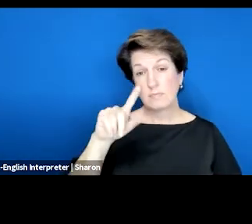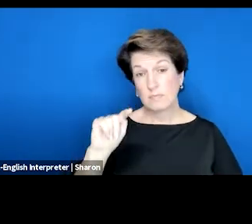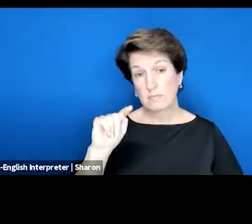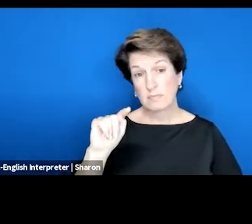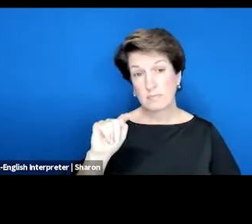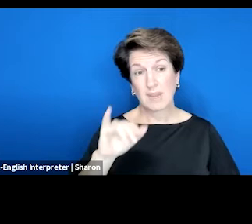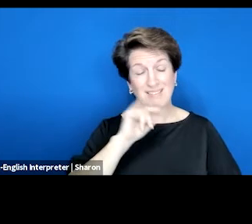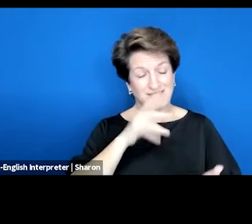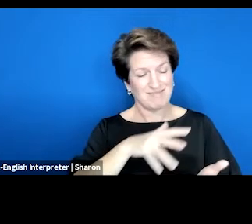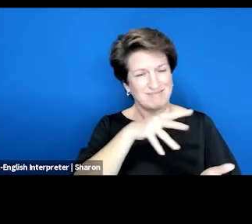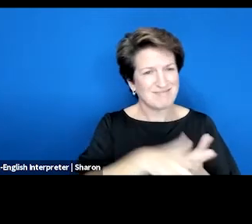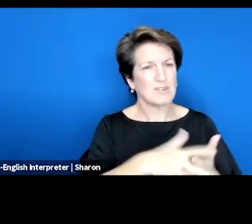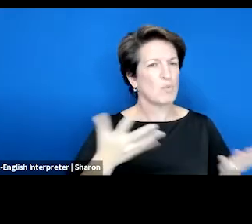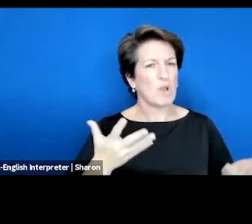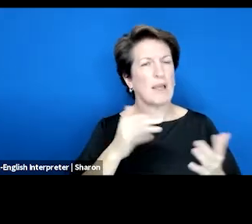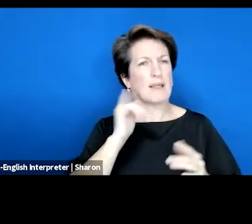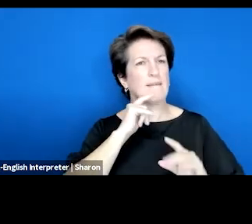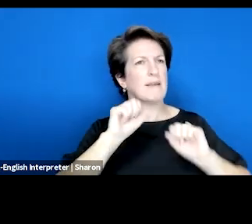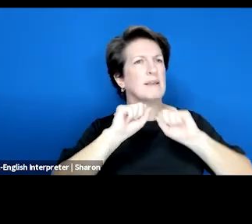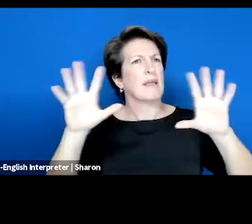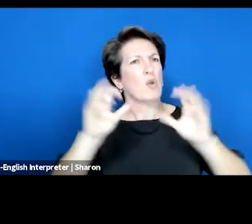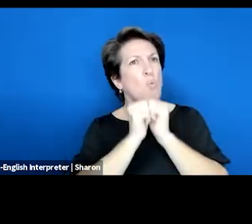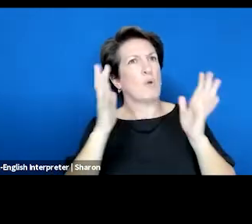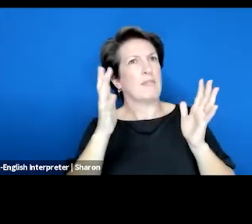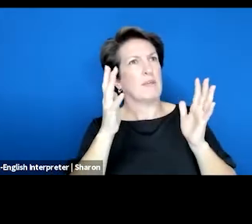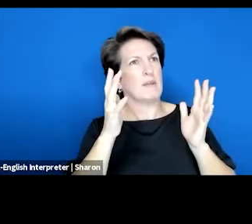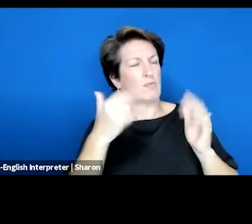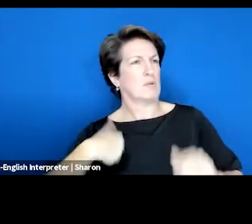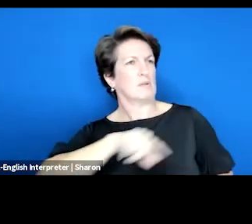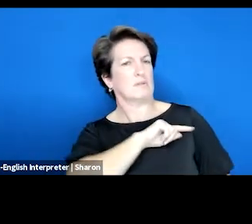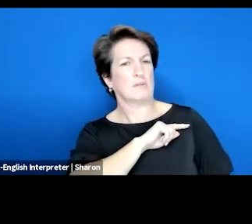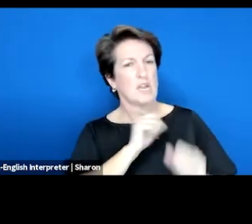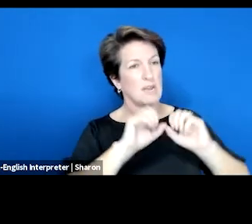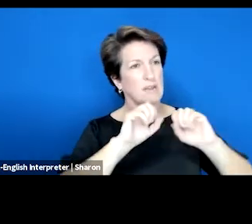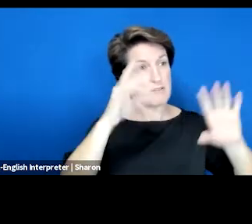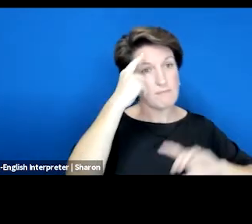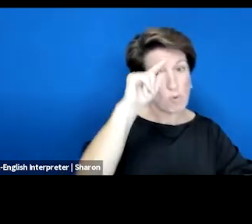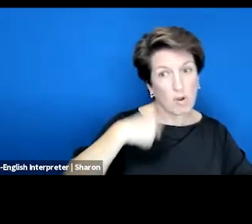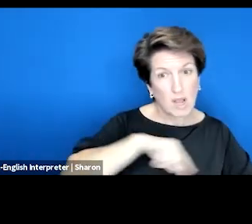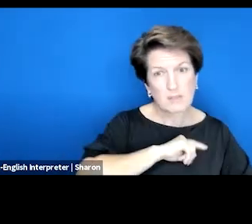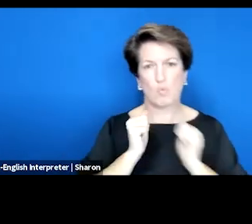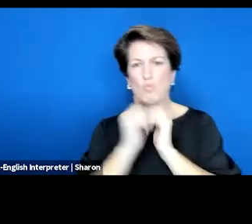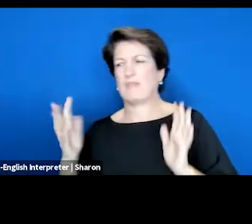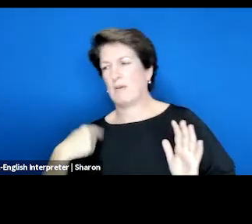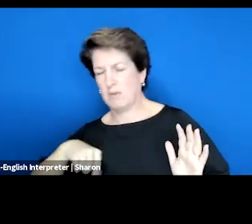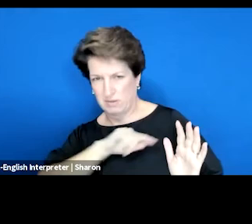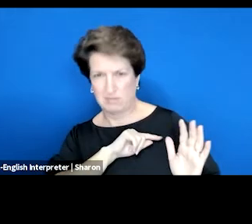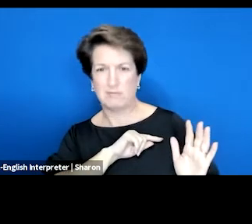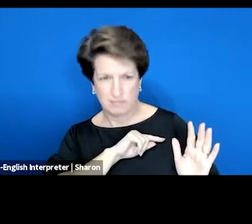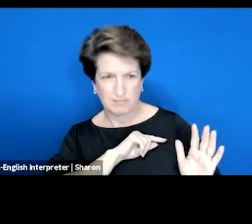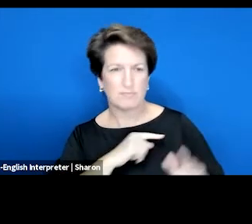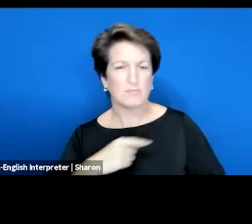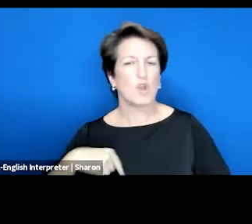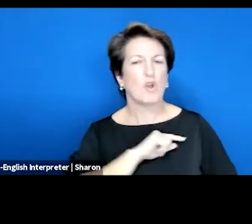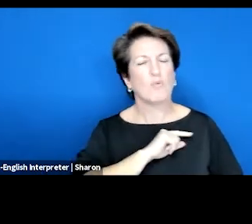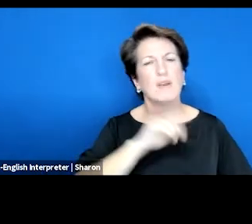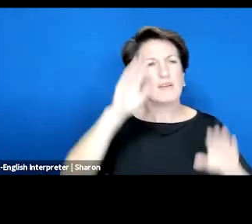I want to tell you a little bit about the Centre for Independent Living